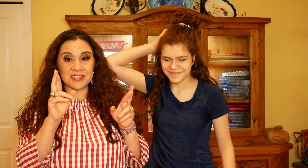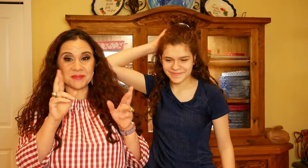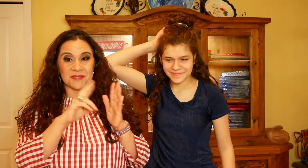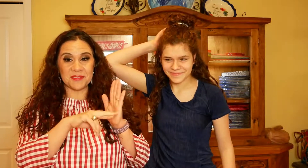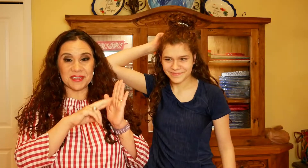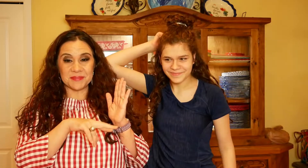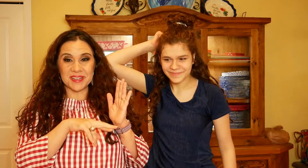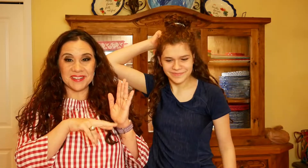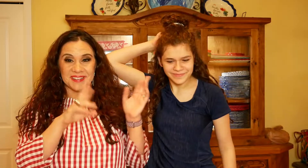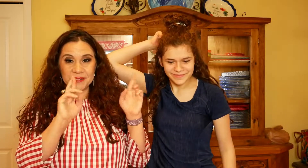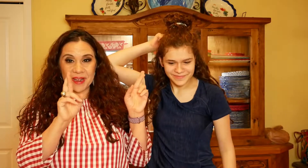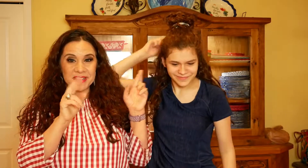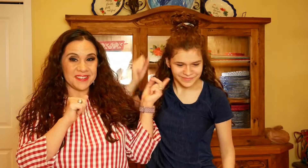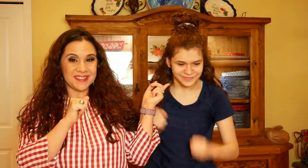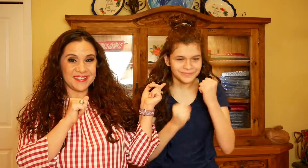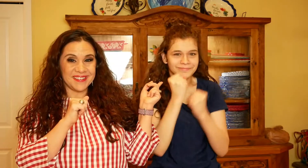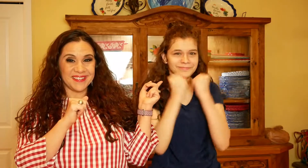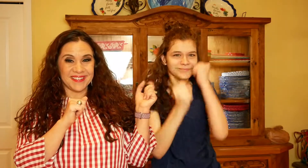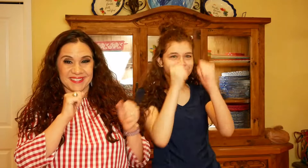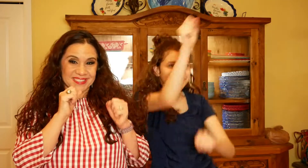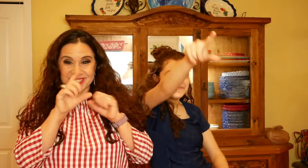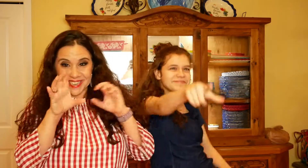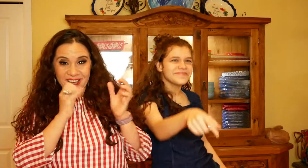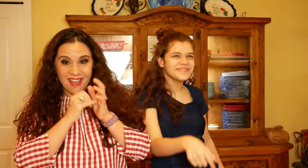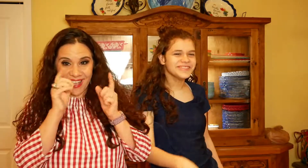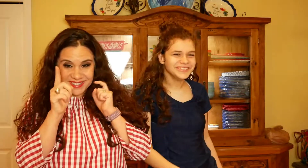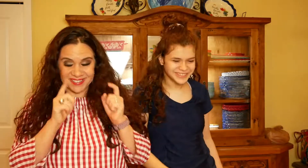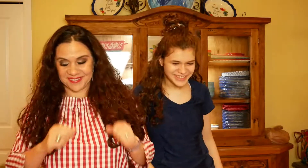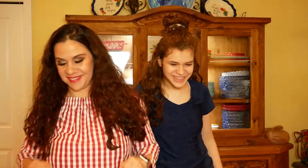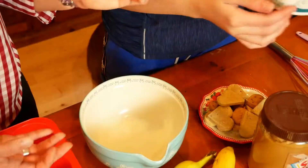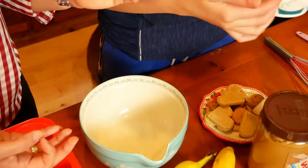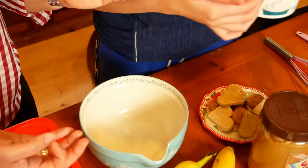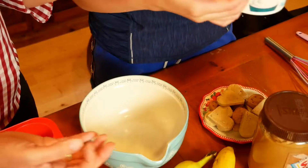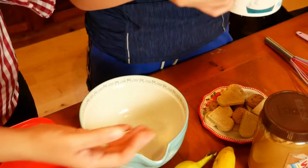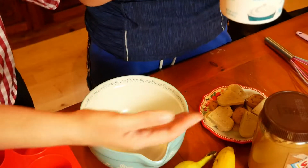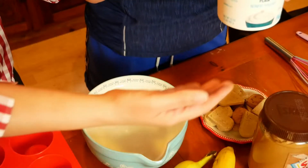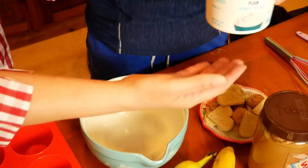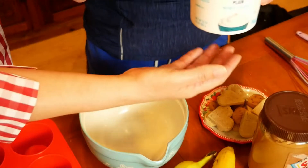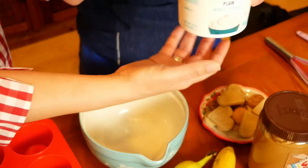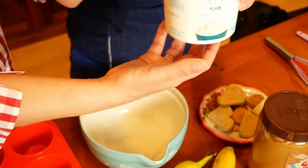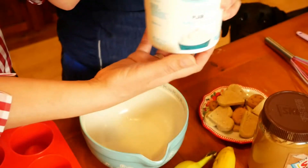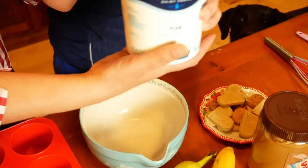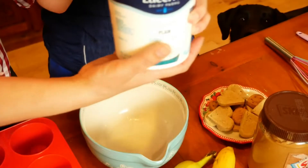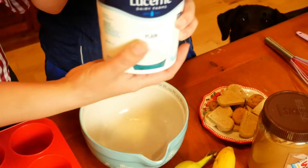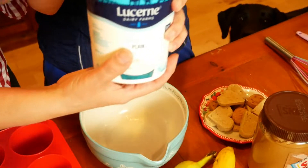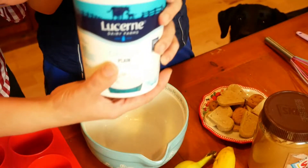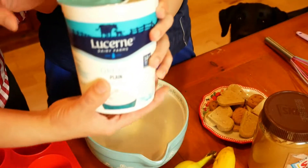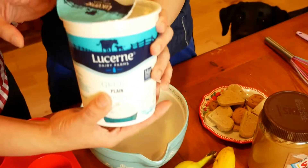ready for the recipe you ready let's do it the recipe for this will be in the description box